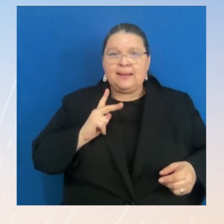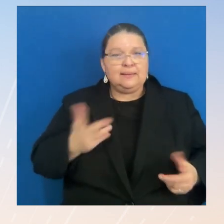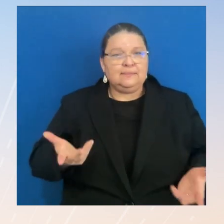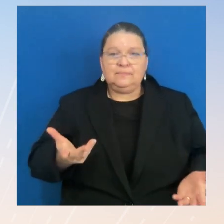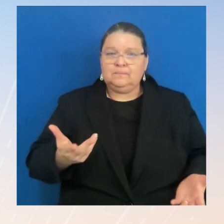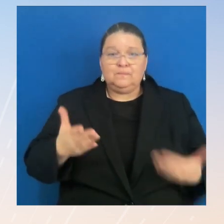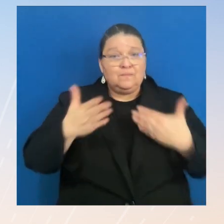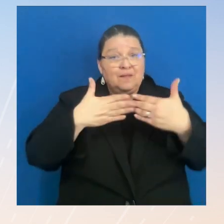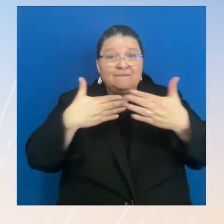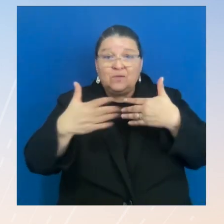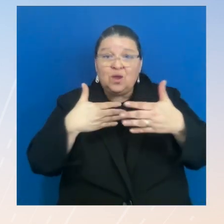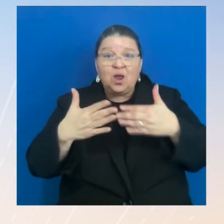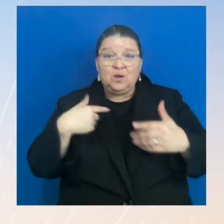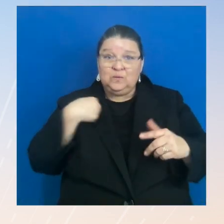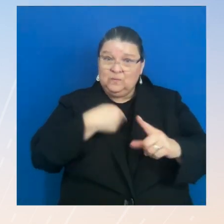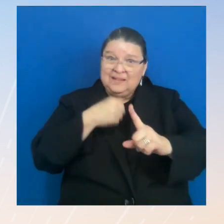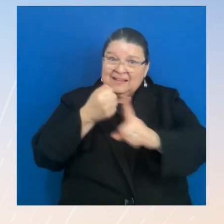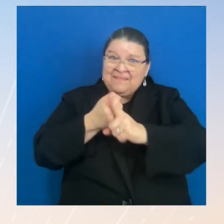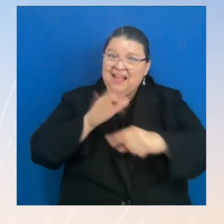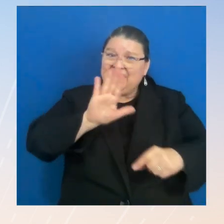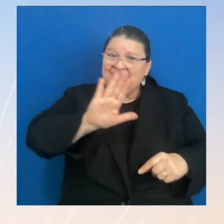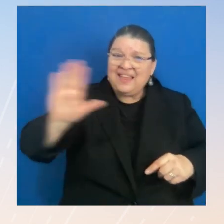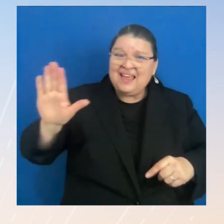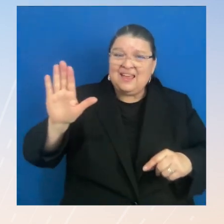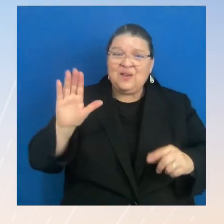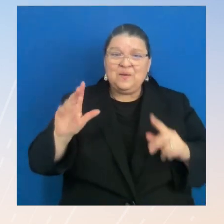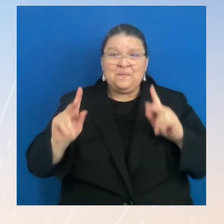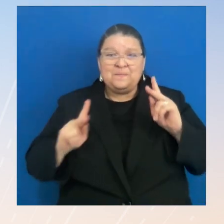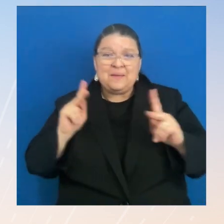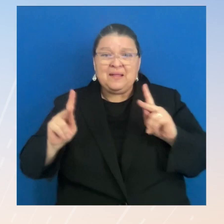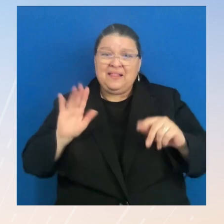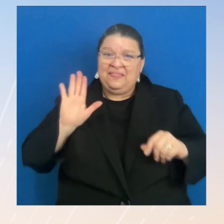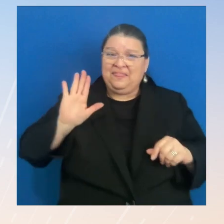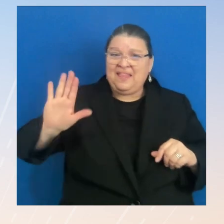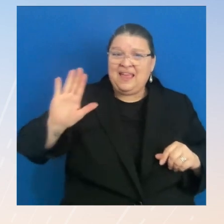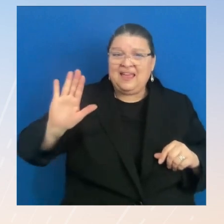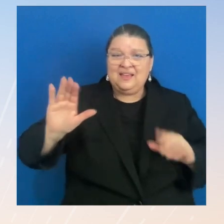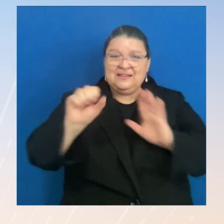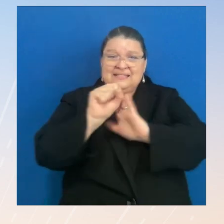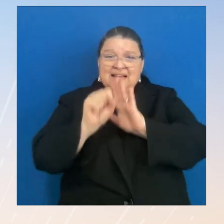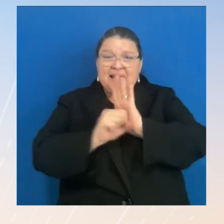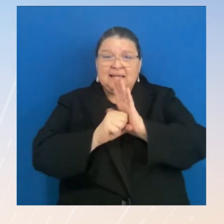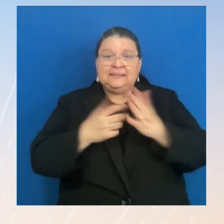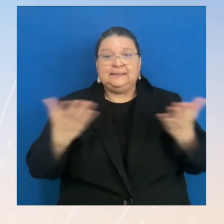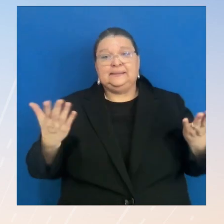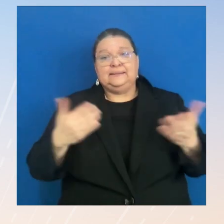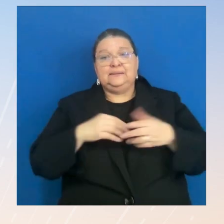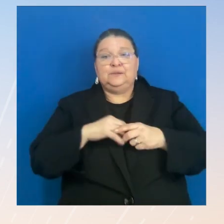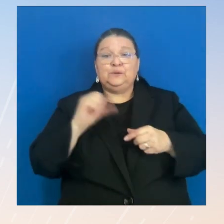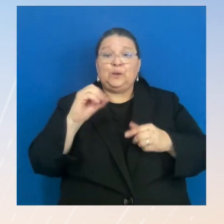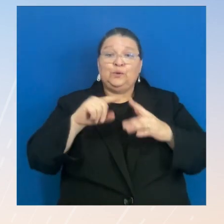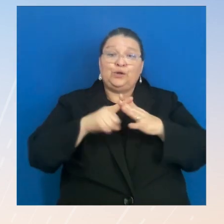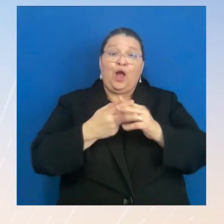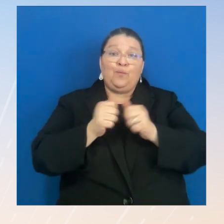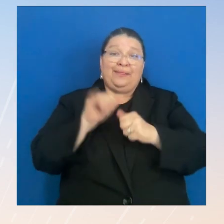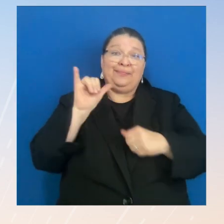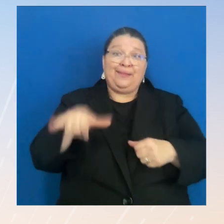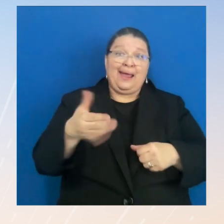The Press: Yeah, I have a couple more questions on the path related -- >> Ms. Psaki: Sure. The Press: -- to the COVID funding. Ms. Psaki: Yep. The Press: How the heck are you going to get it through Congress?